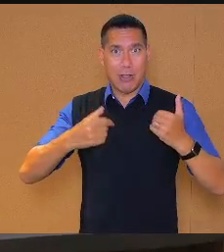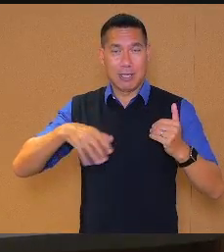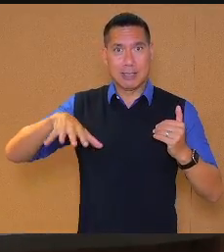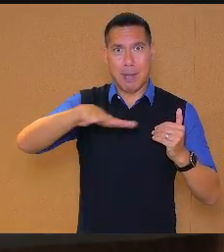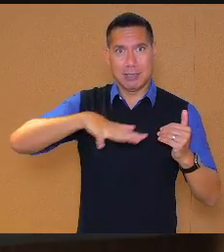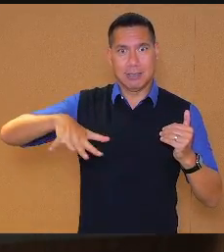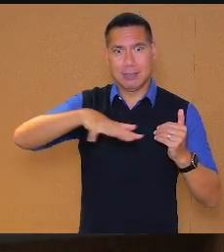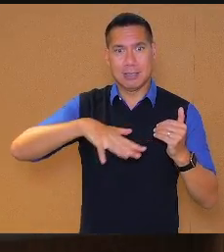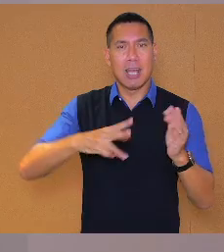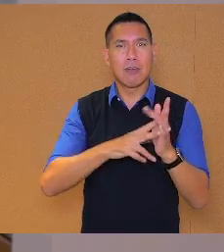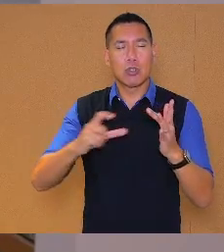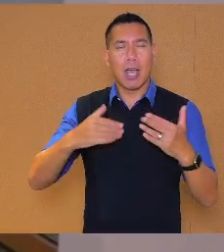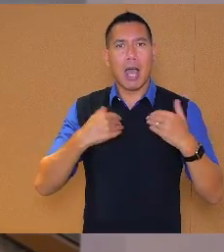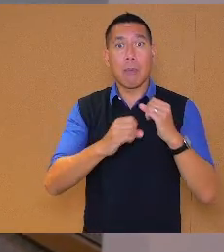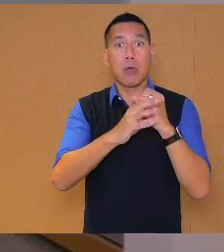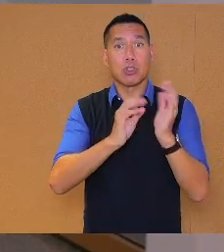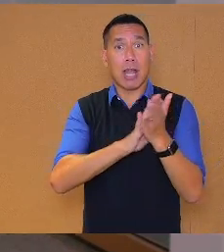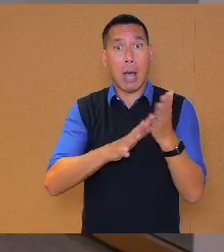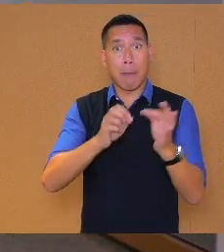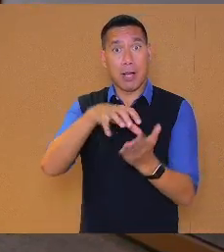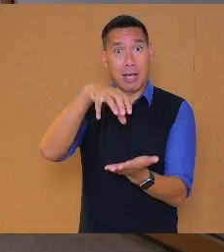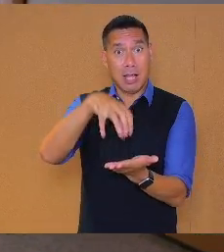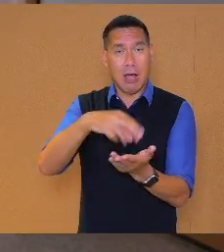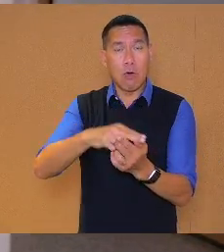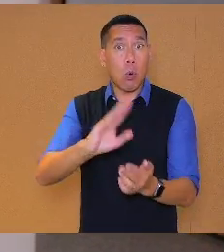Victorian health promotion hub is for everyone.